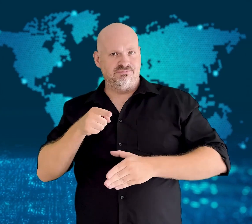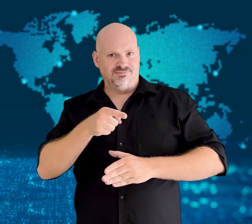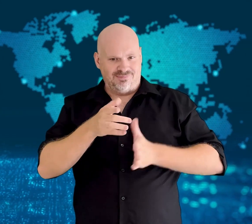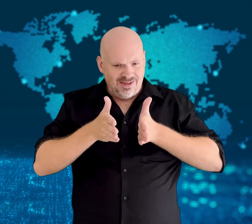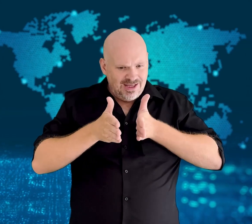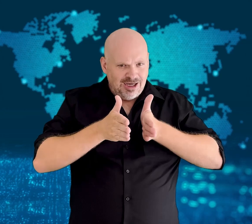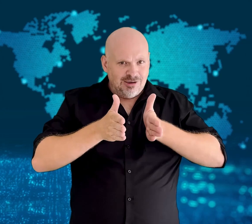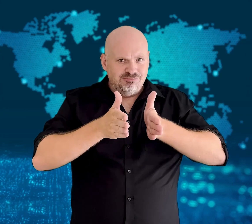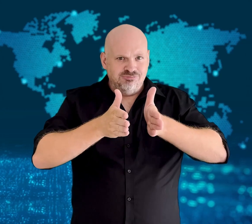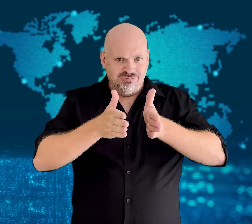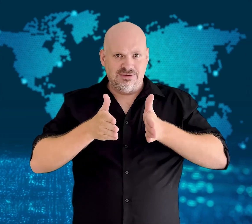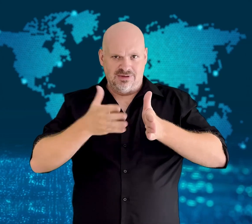and South America.